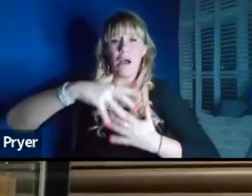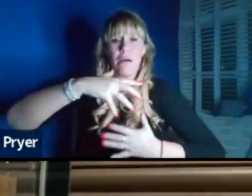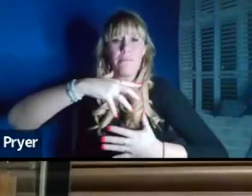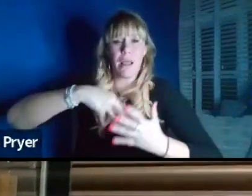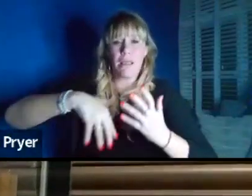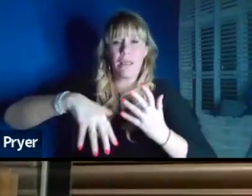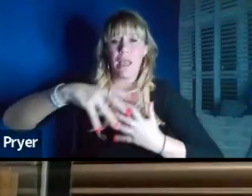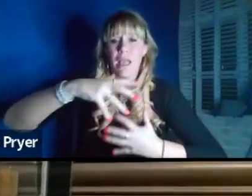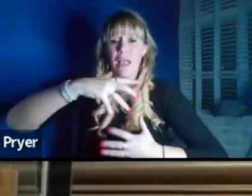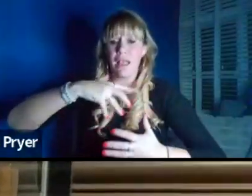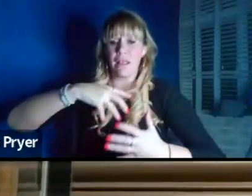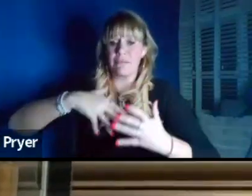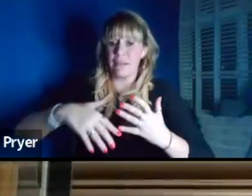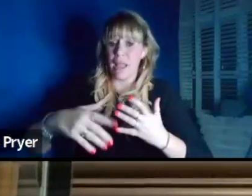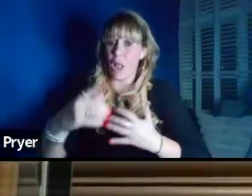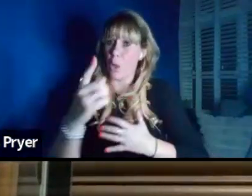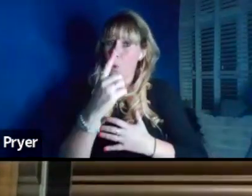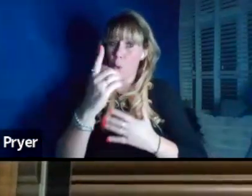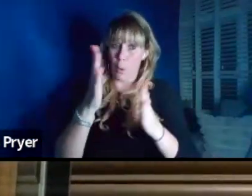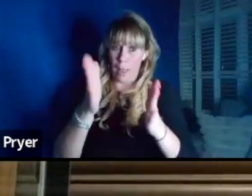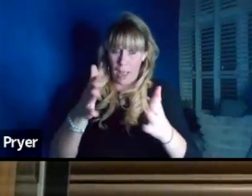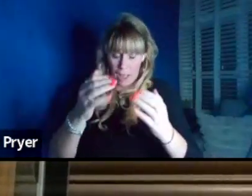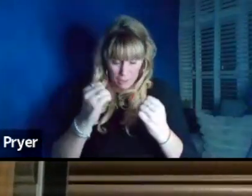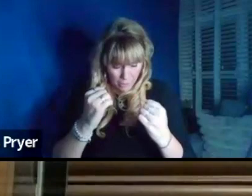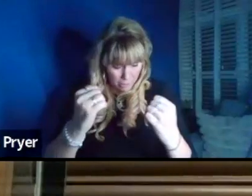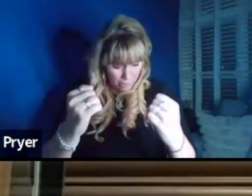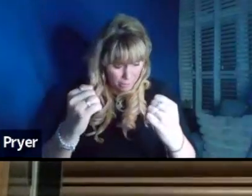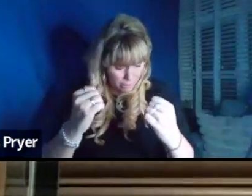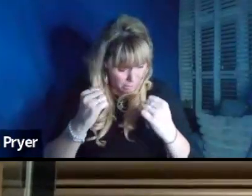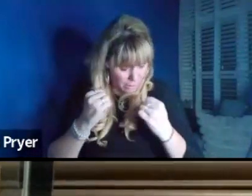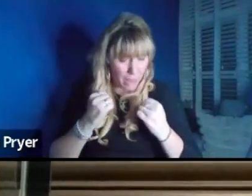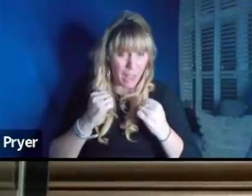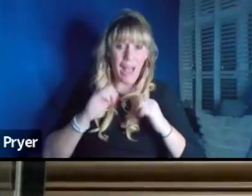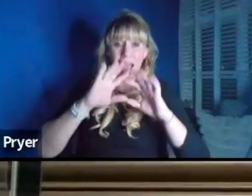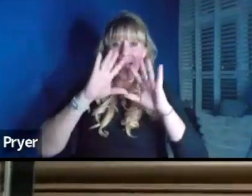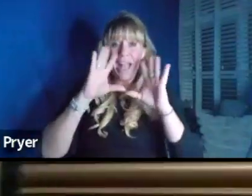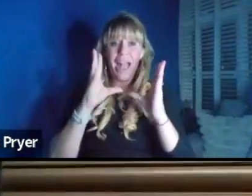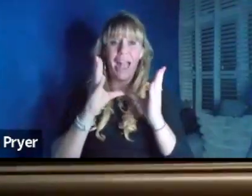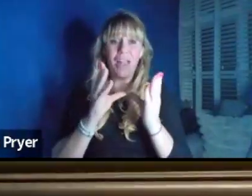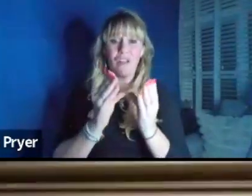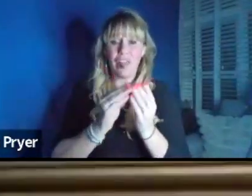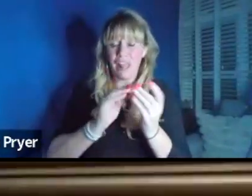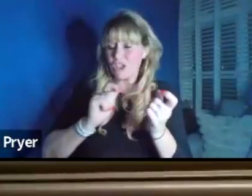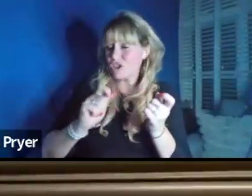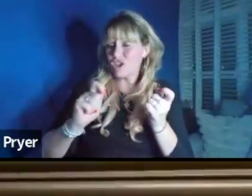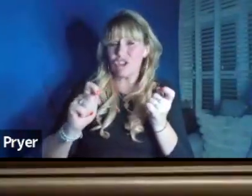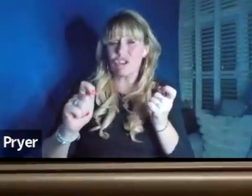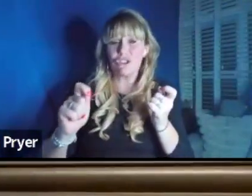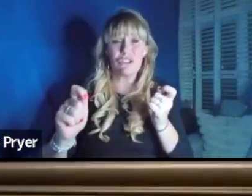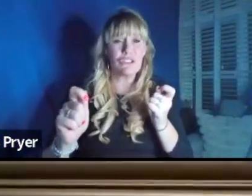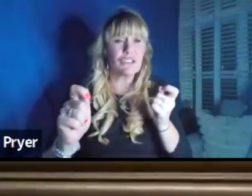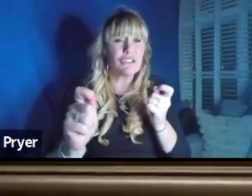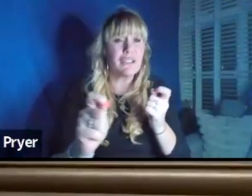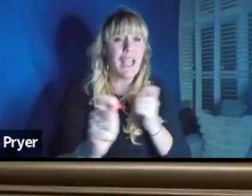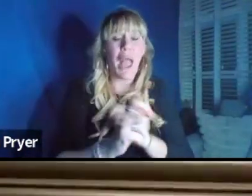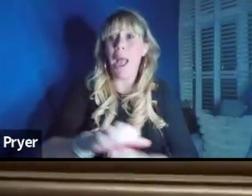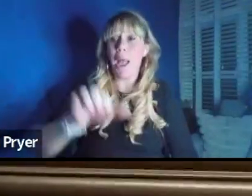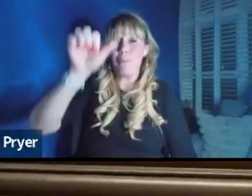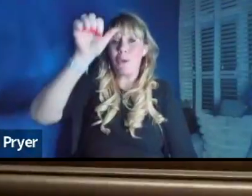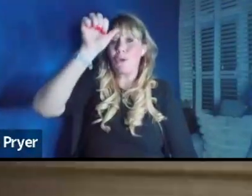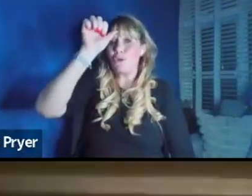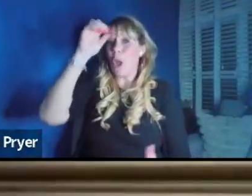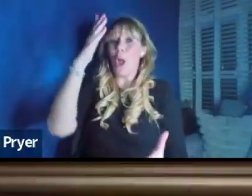Maybe if I told you the right words